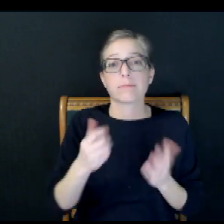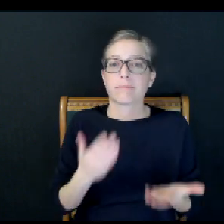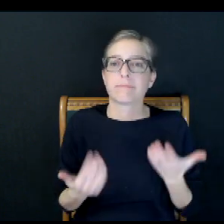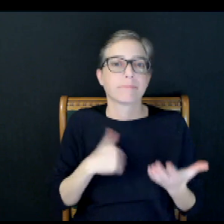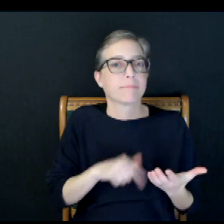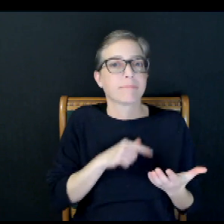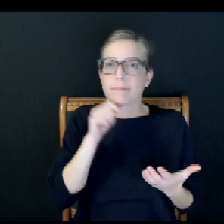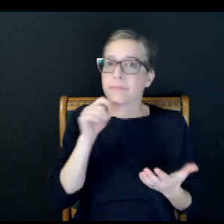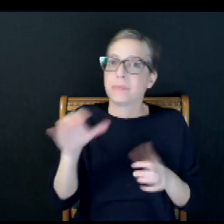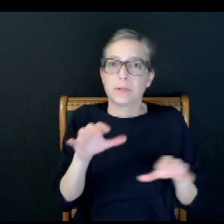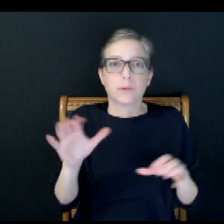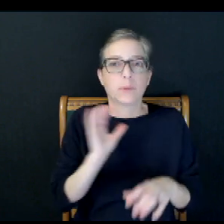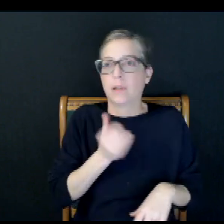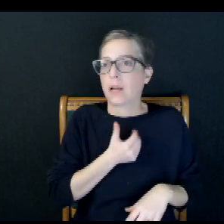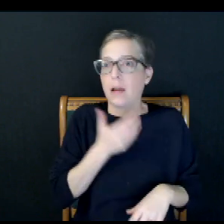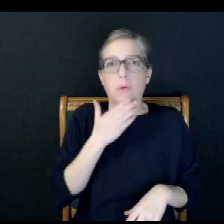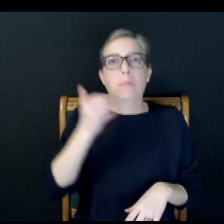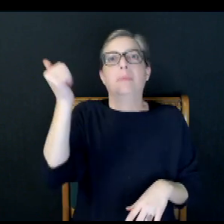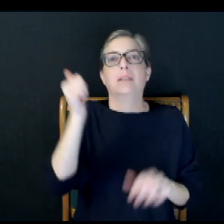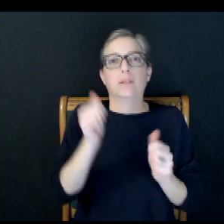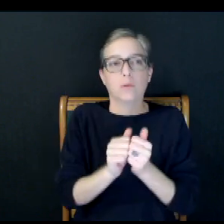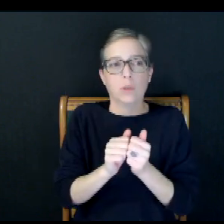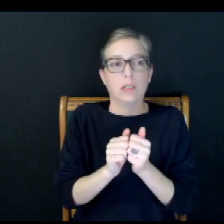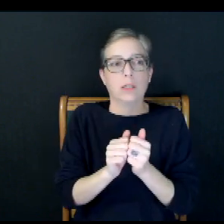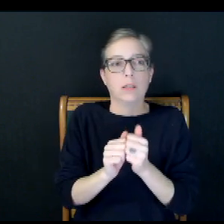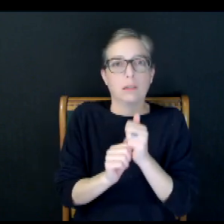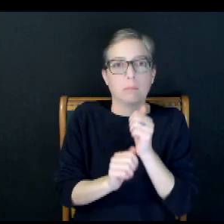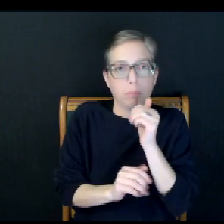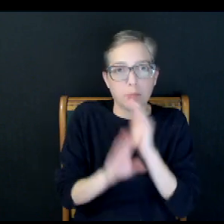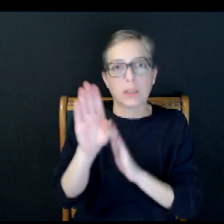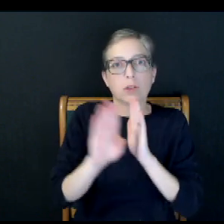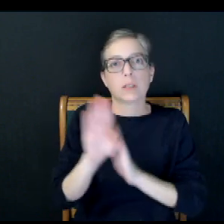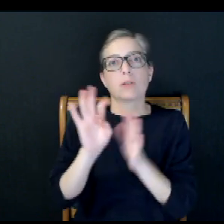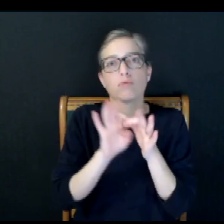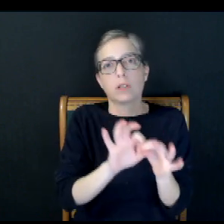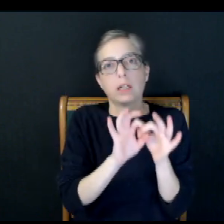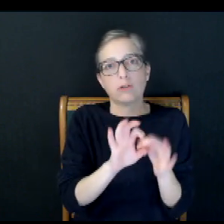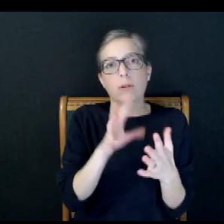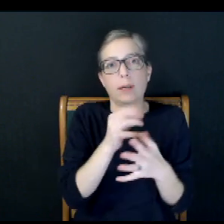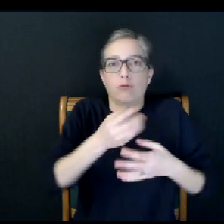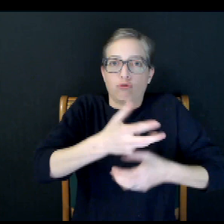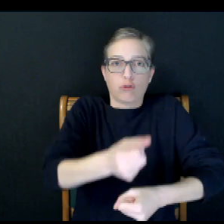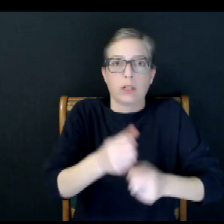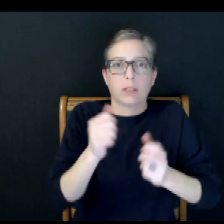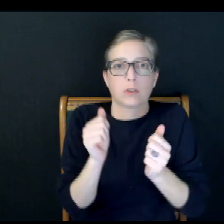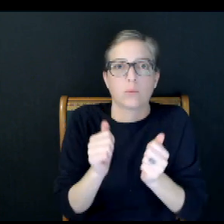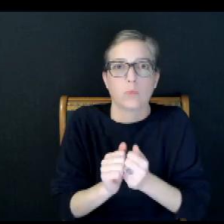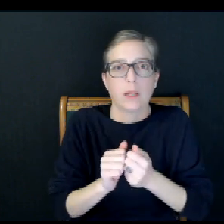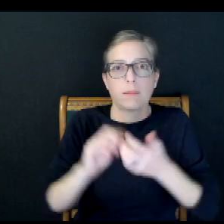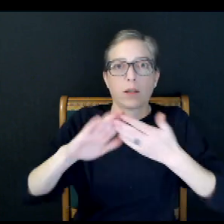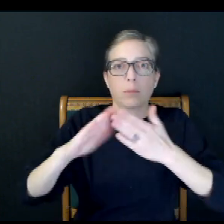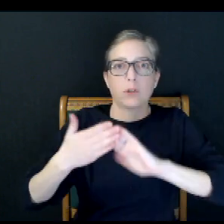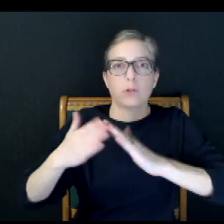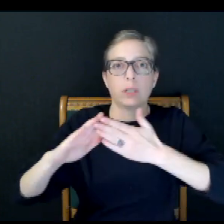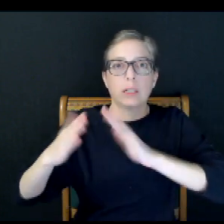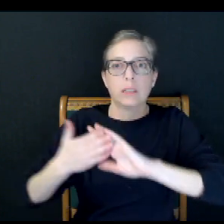of building relationships and trust with communities that have not historically been involved in HCBS.